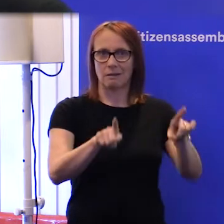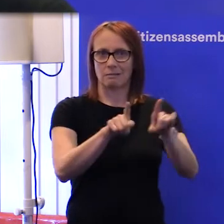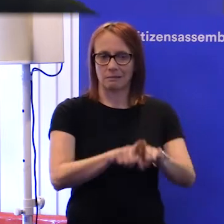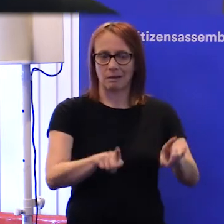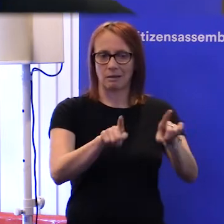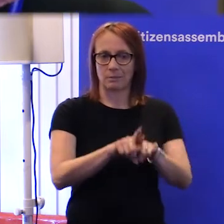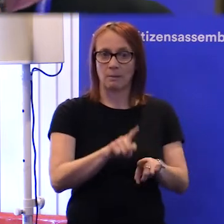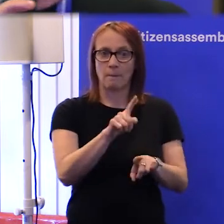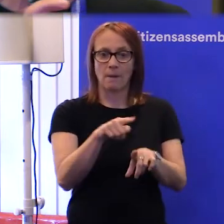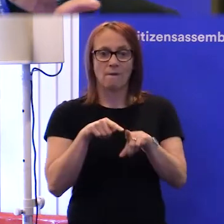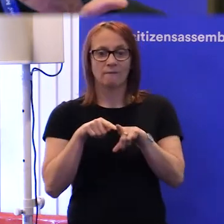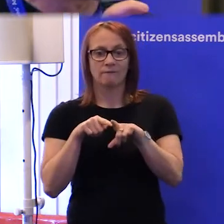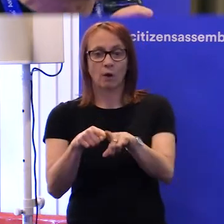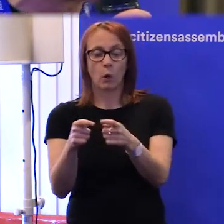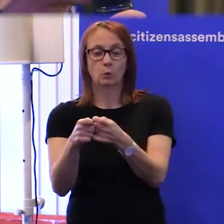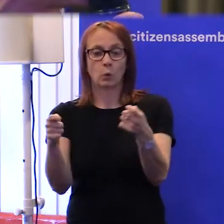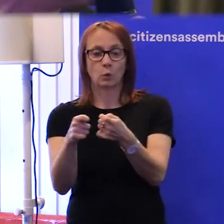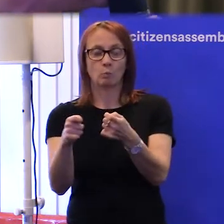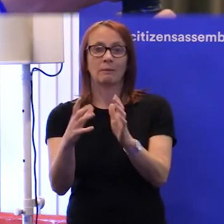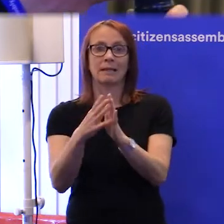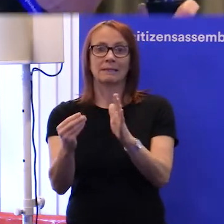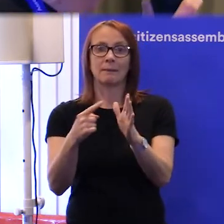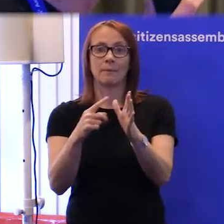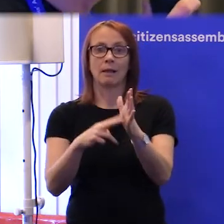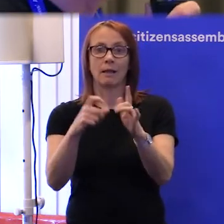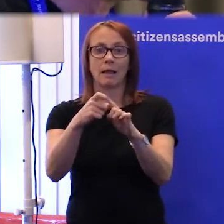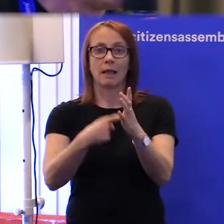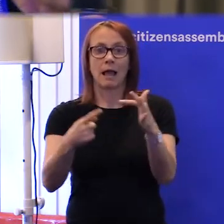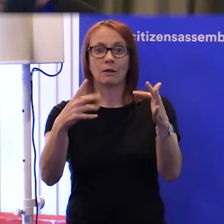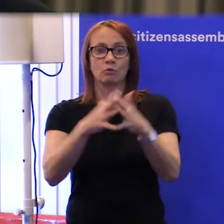a press agenda so if you watch Andrew Barr for example on a Sunday morning who